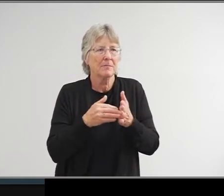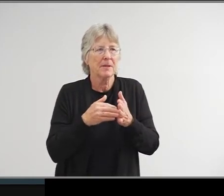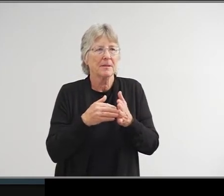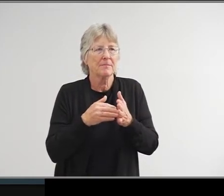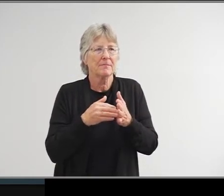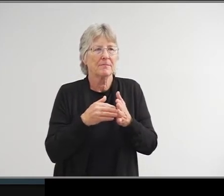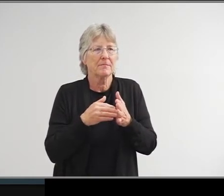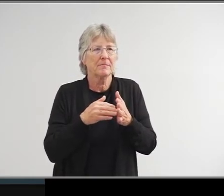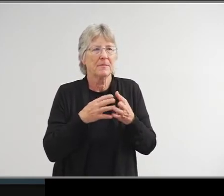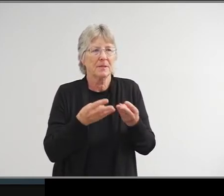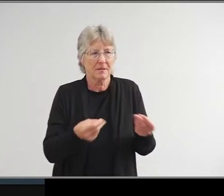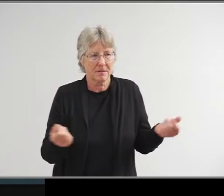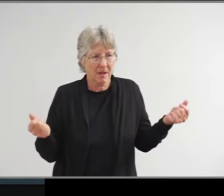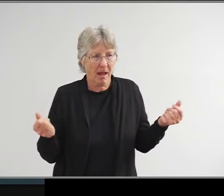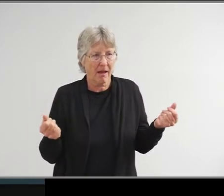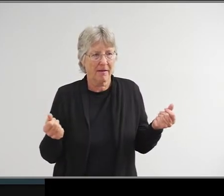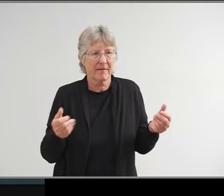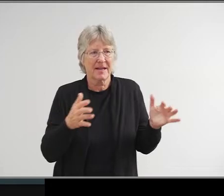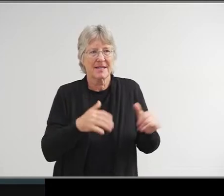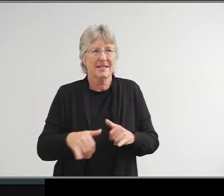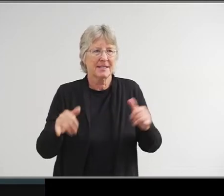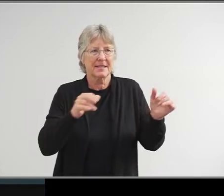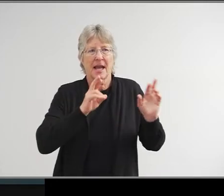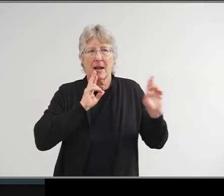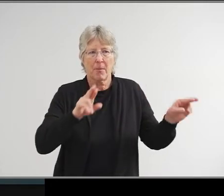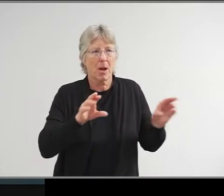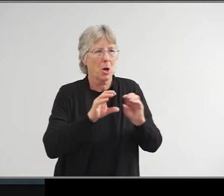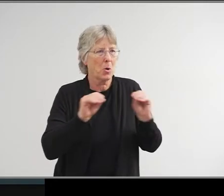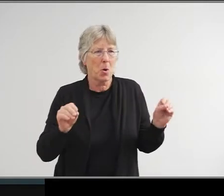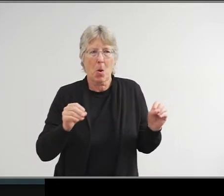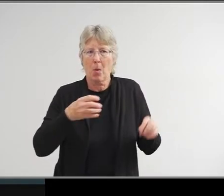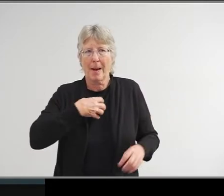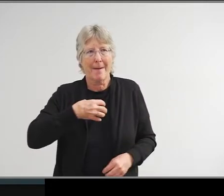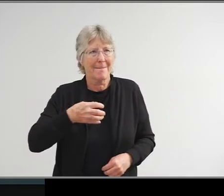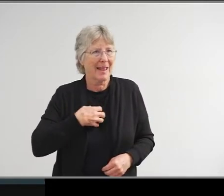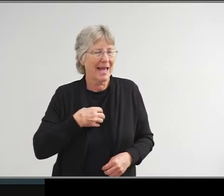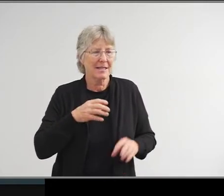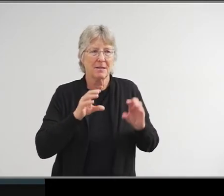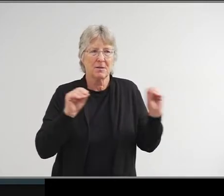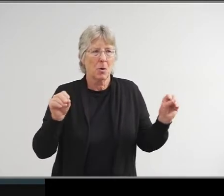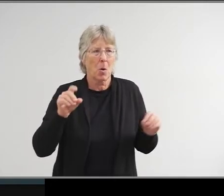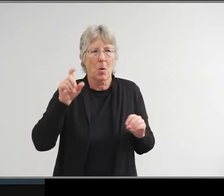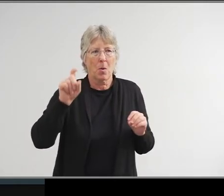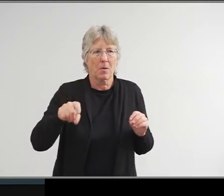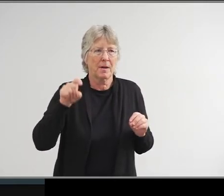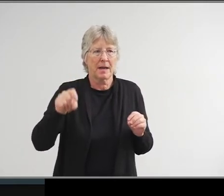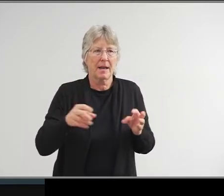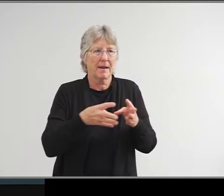There were no complaints and therefore no needs for resolving complaints.